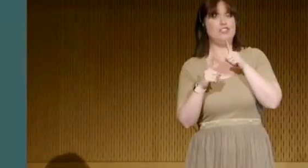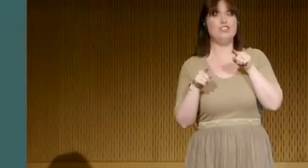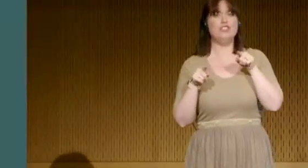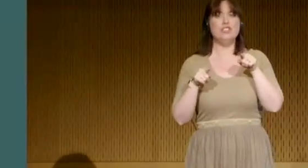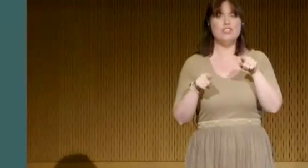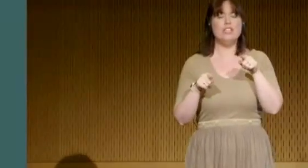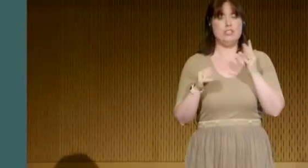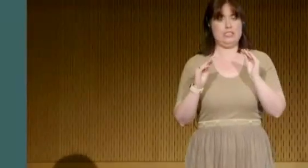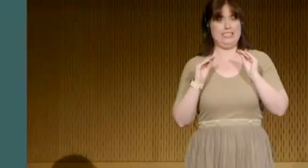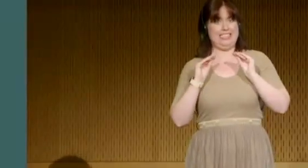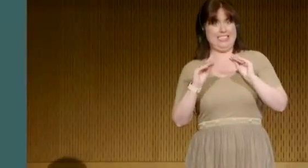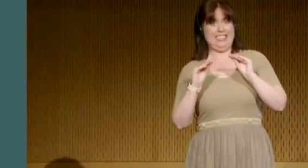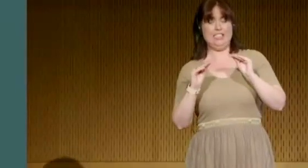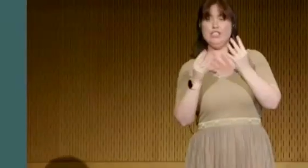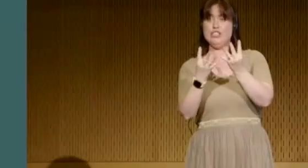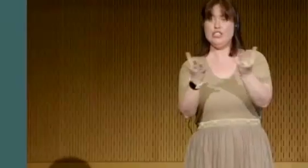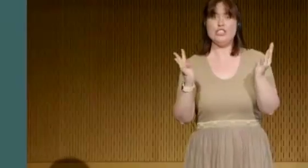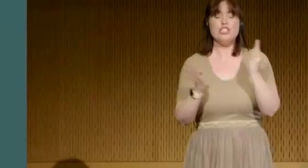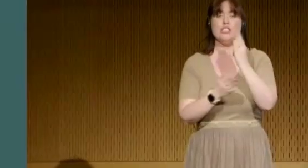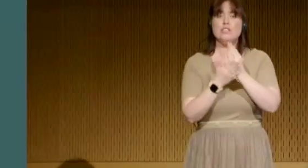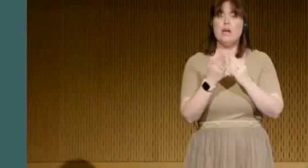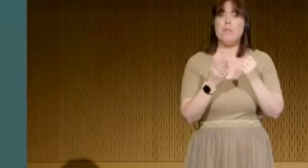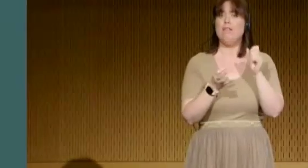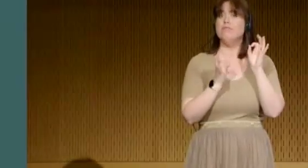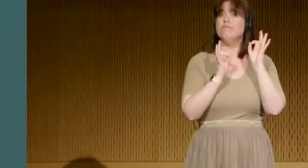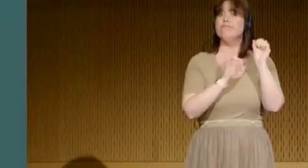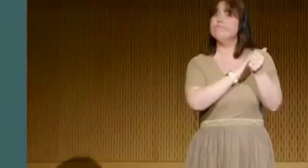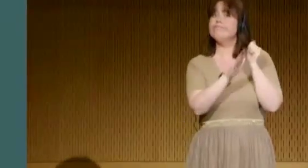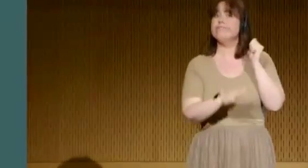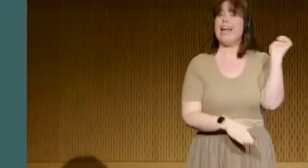teach a class of students some who have maybe excellent English, some are in the middle,